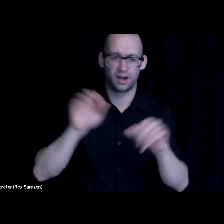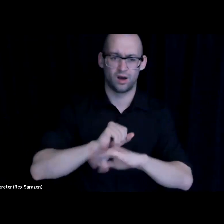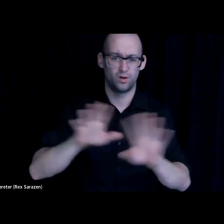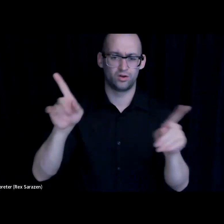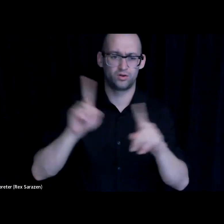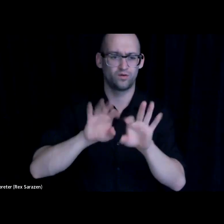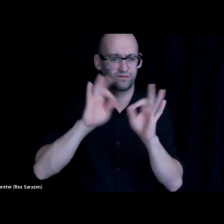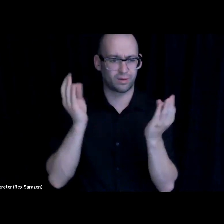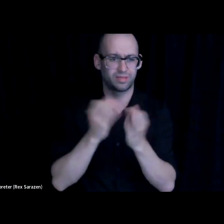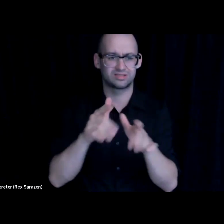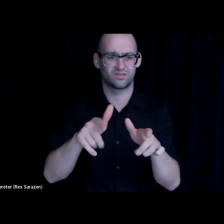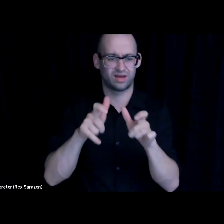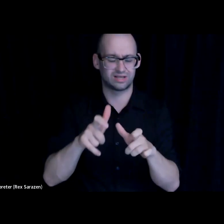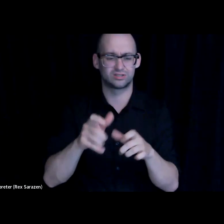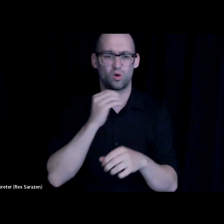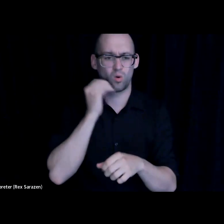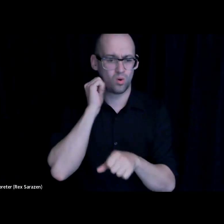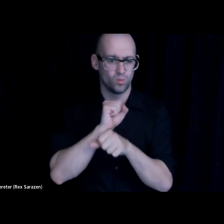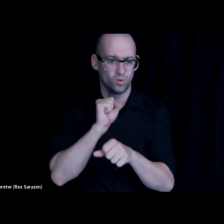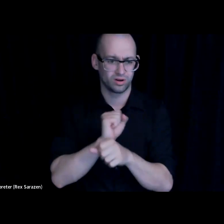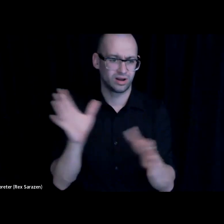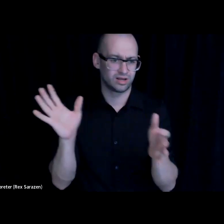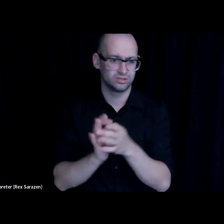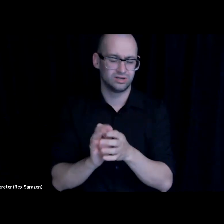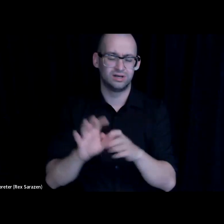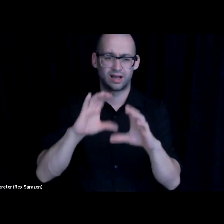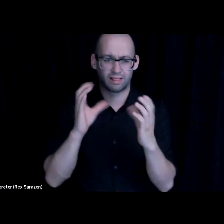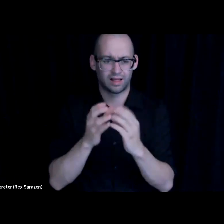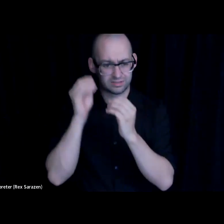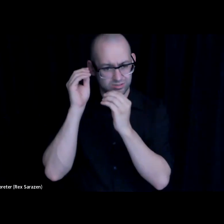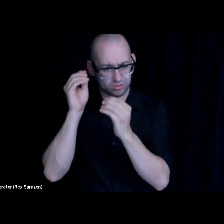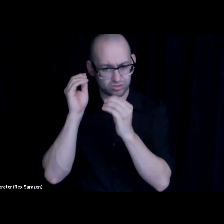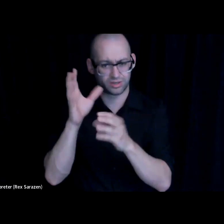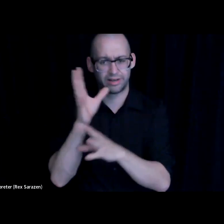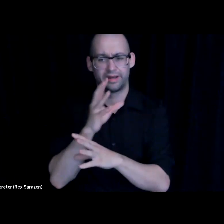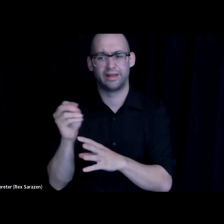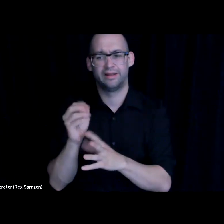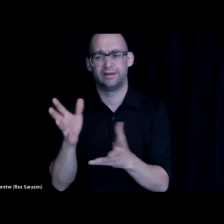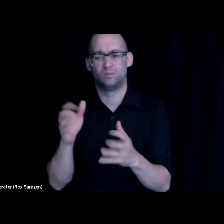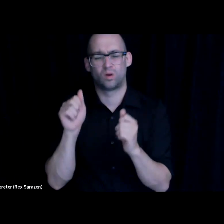have that homework connection and that classroom instruction and we were able to successfully